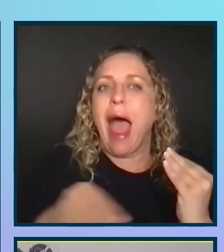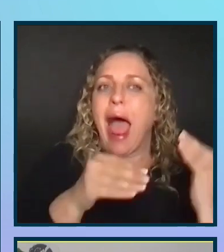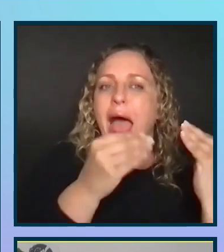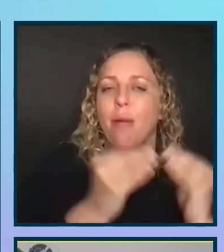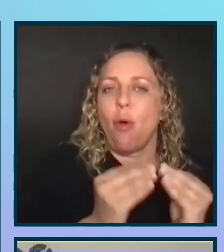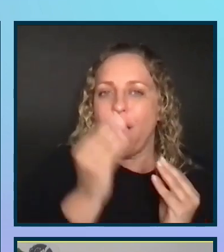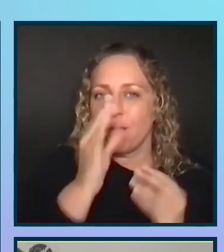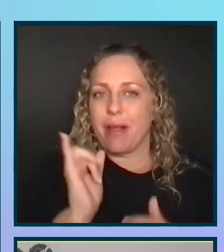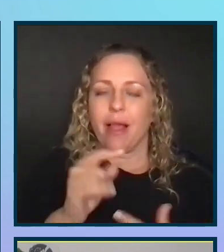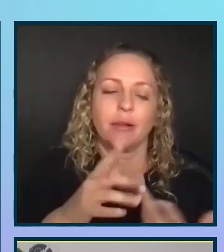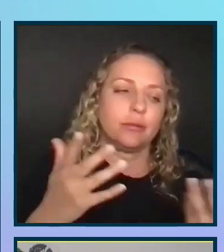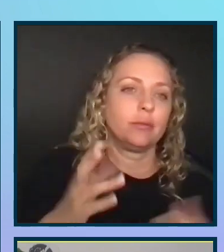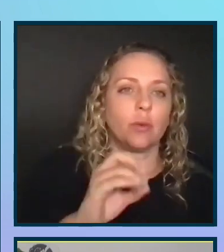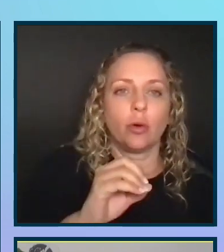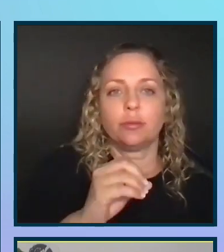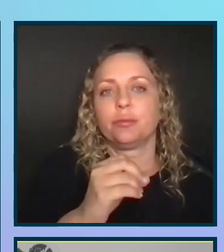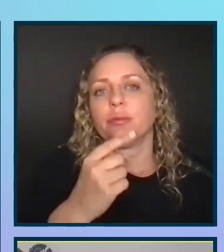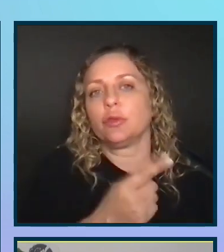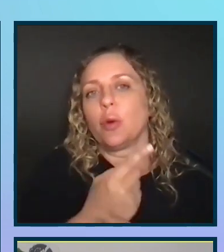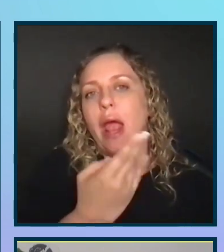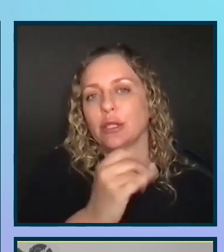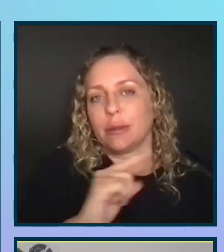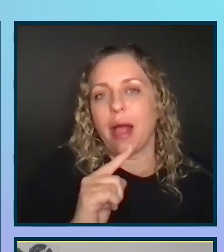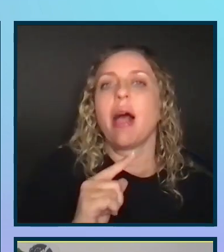Things like coral ex, semantic HTML is this link